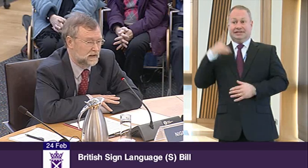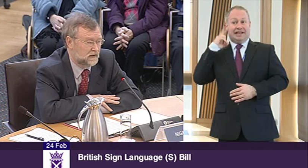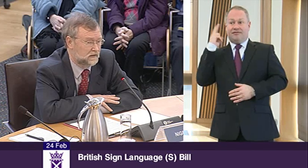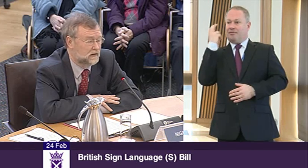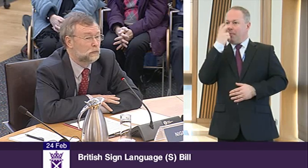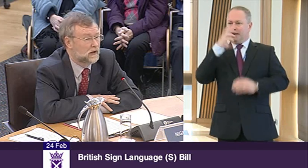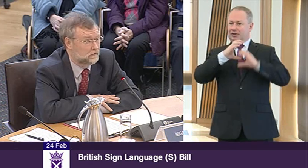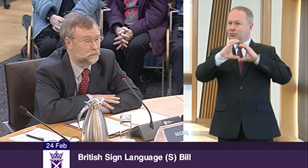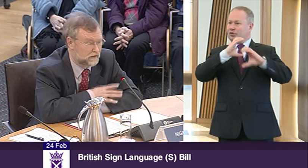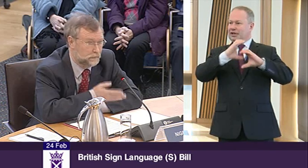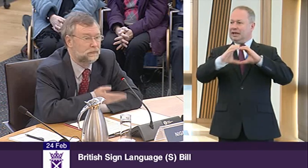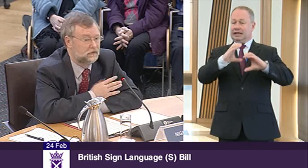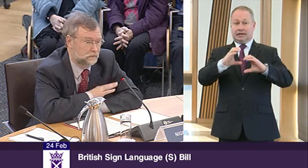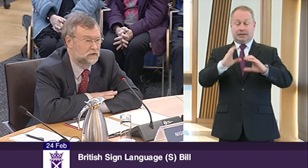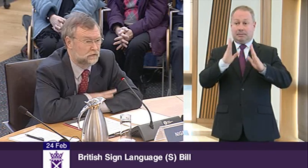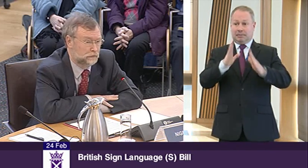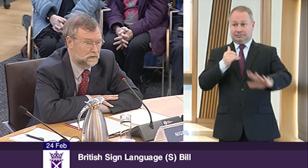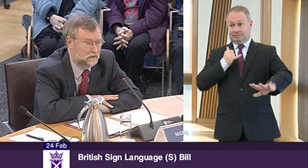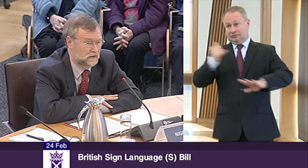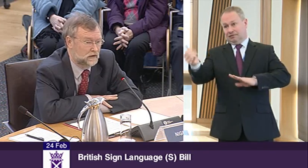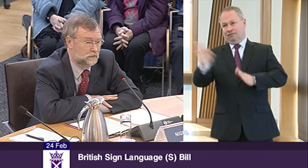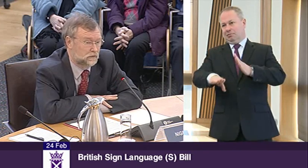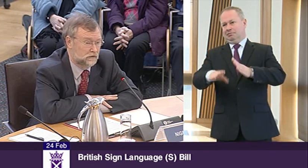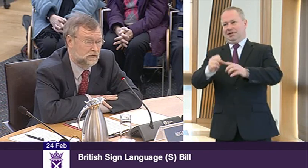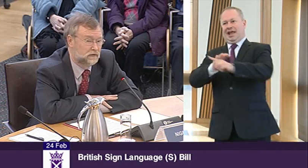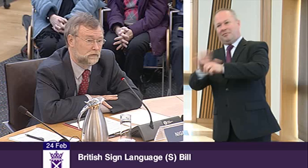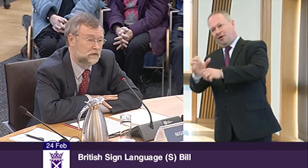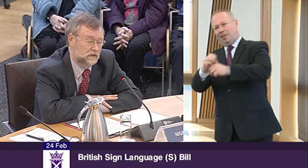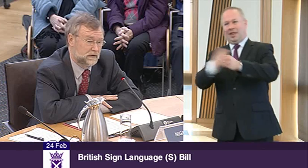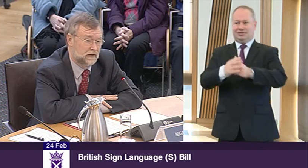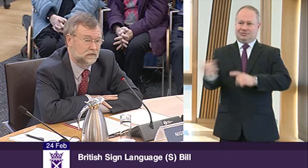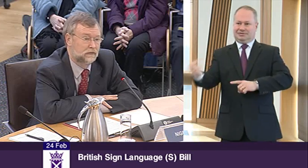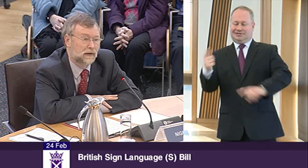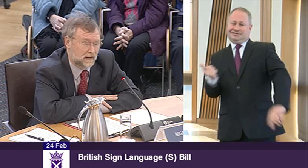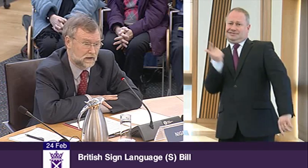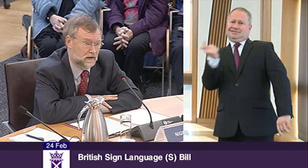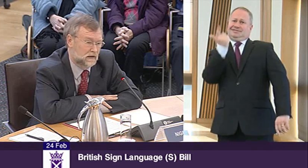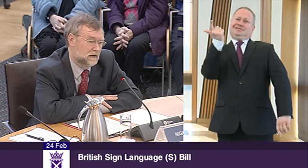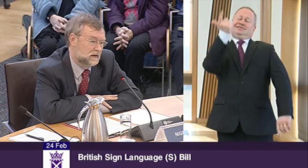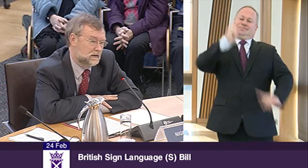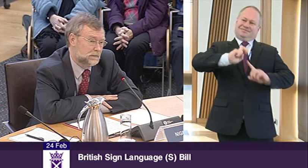we require a deafblind communicator, we have to bring them up from the central belt, which involves a great deal of planning.